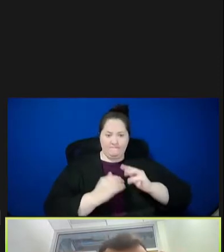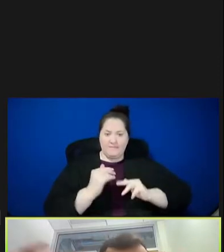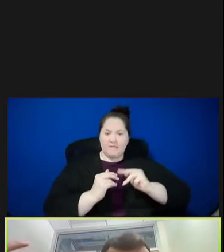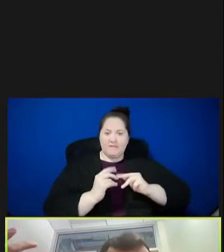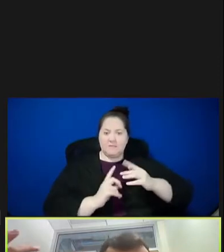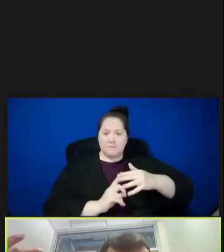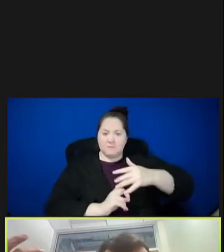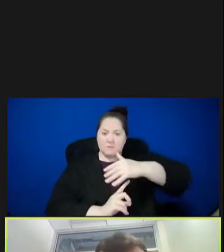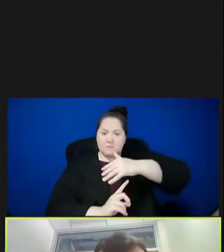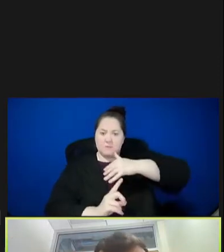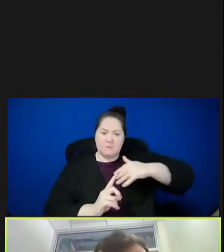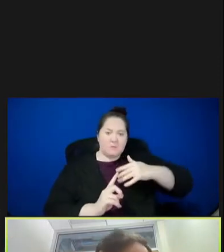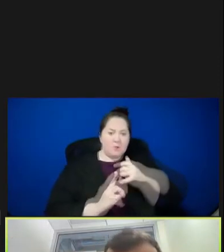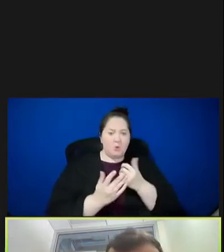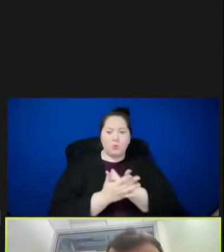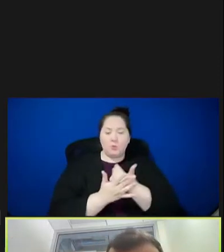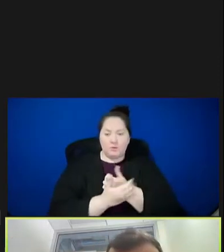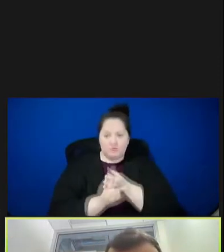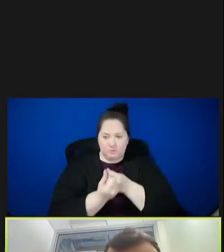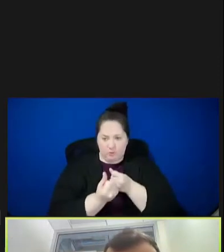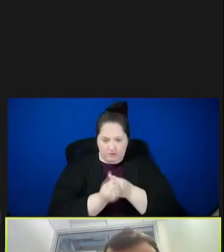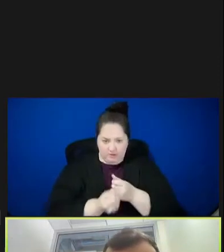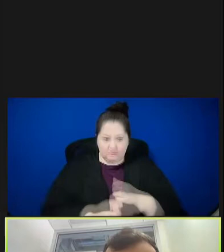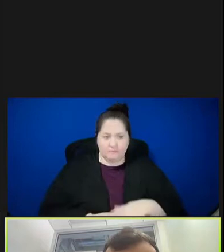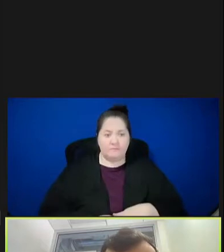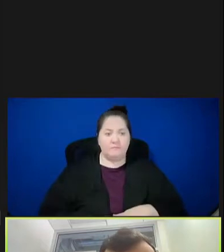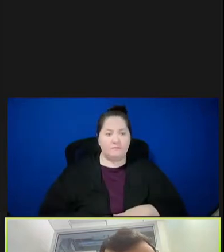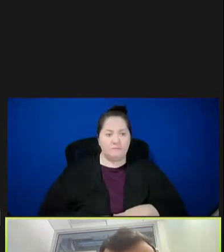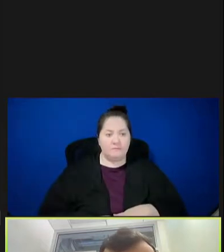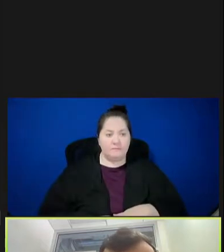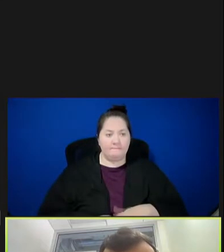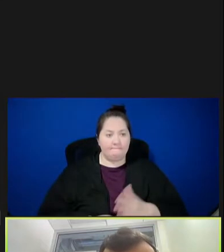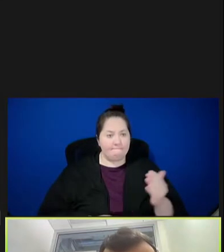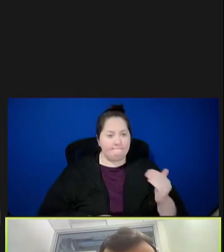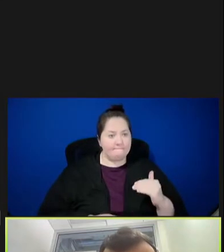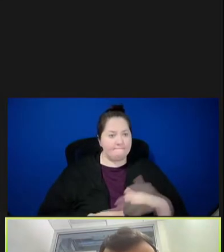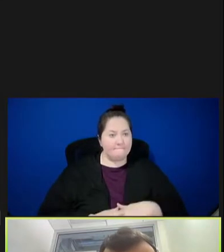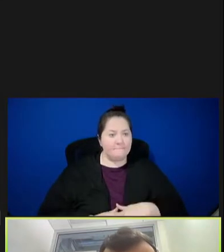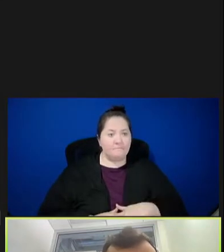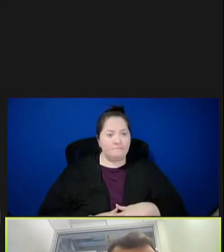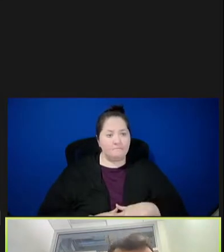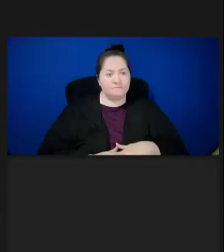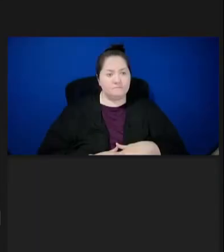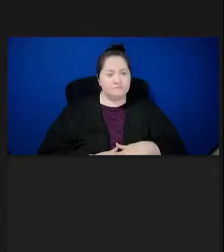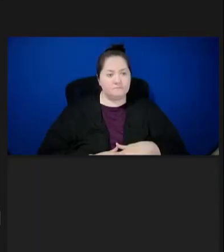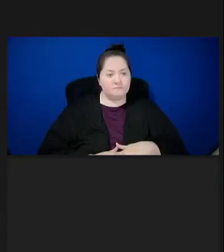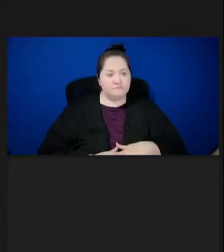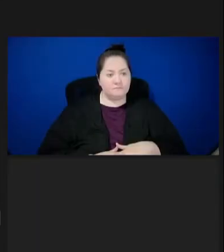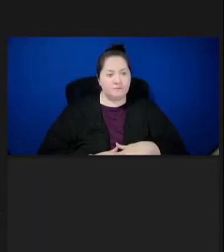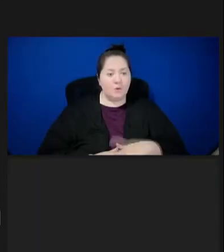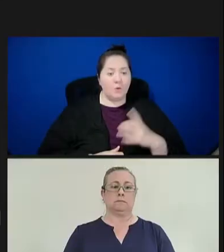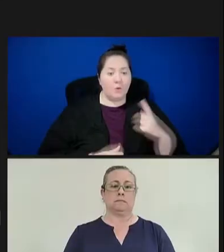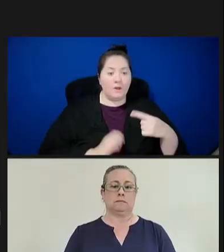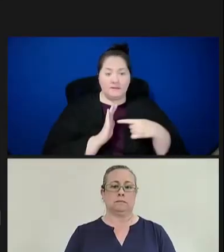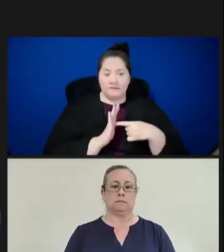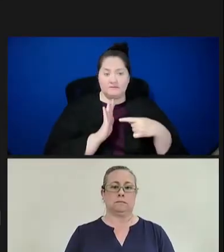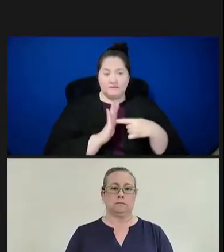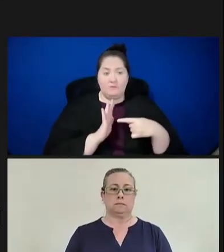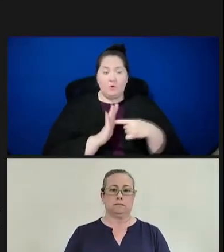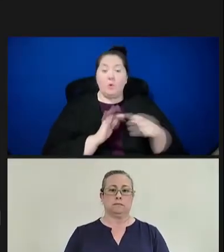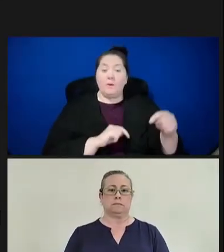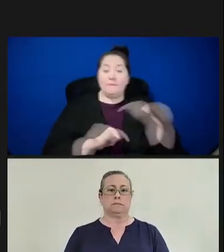will support it. And this is one example. And so going back to kind of like the very